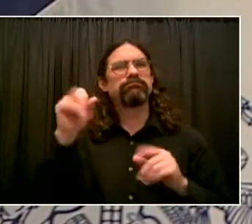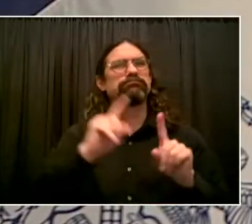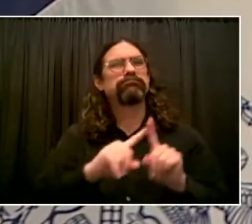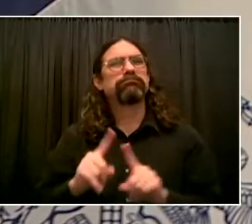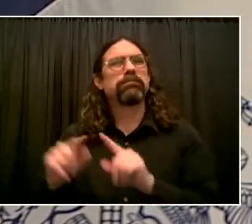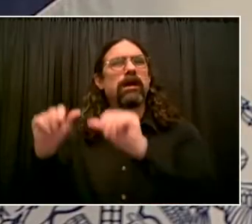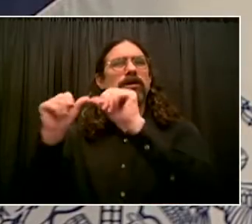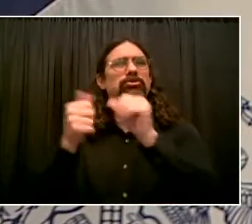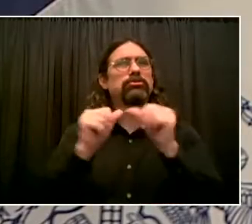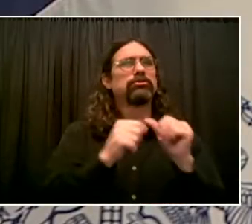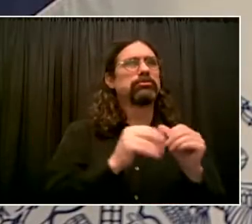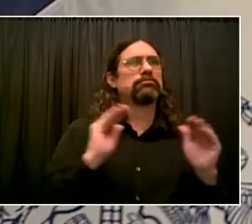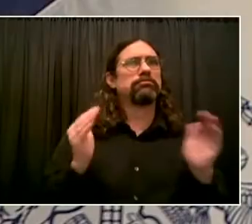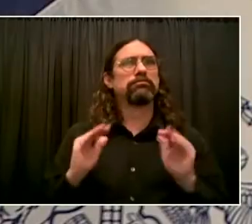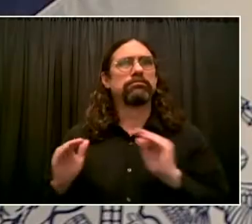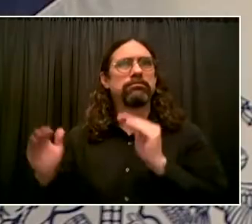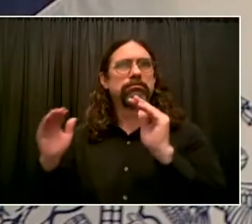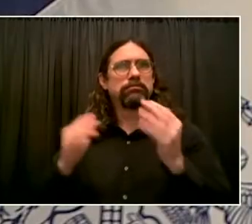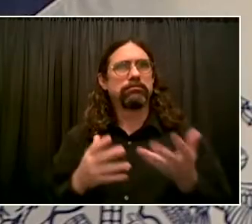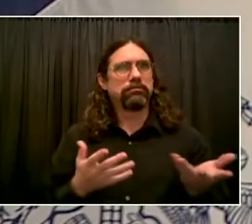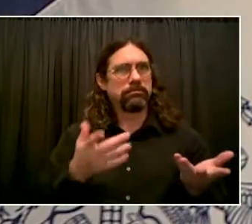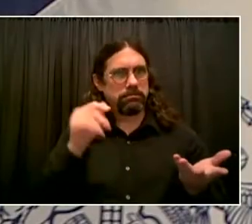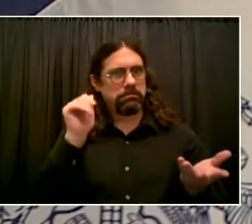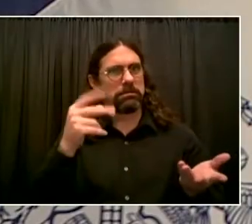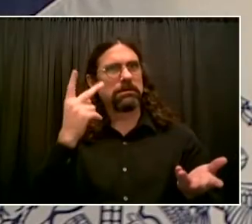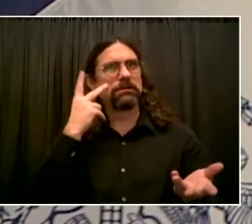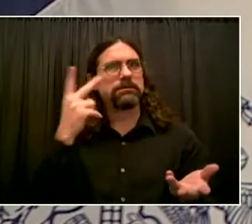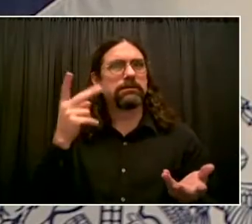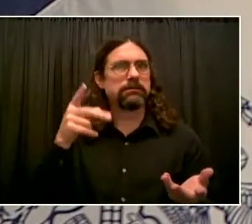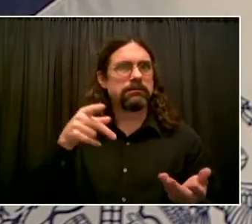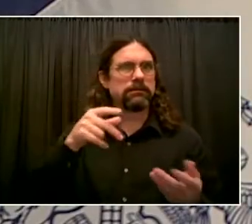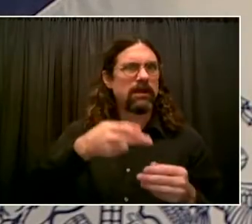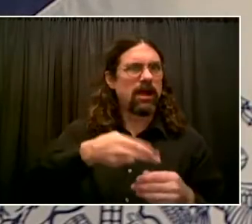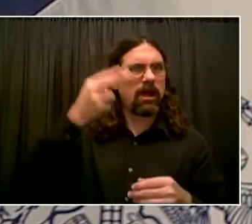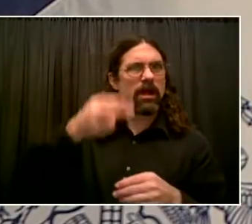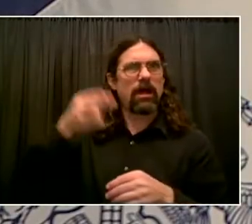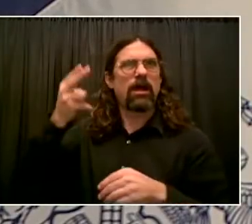THAT ALLOWS US TO MOVE OUT OF THE COVID-19 ERA. LET'S GO THROUH G